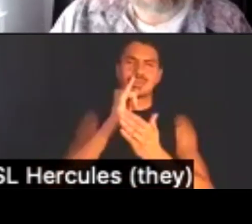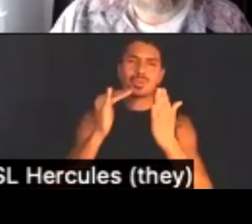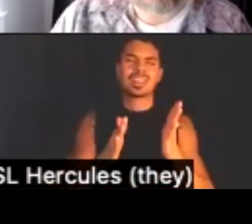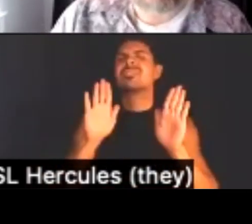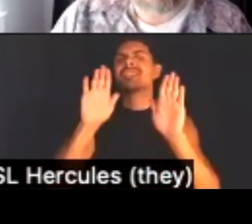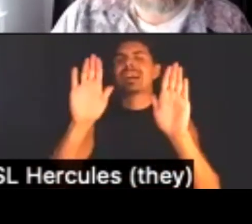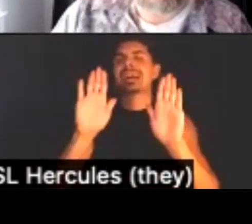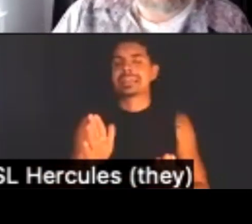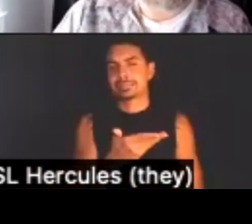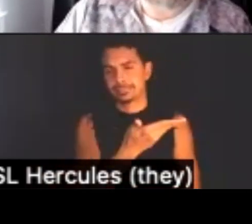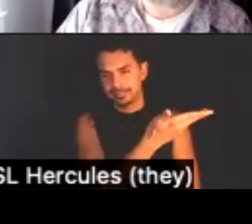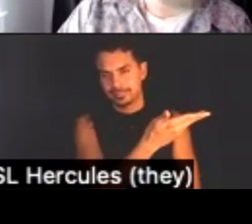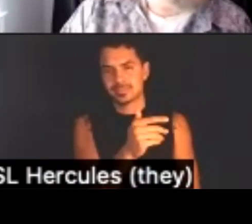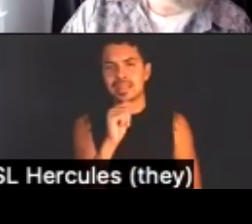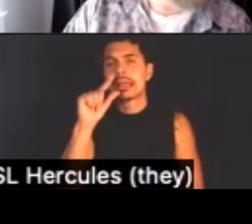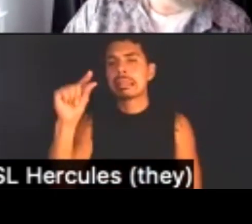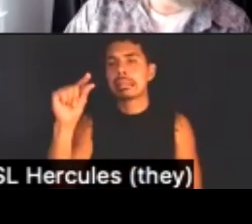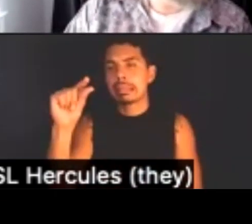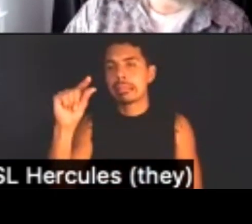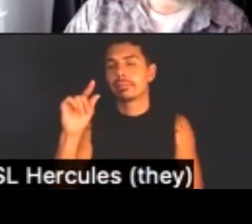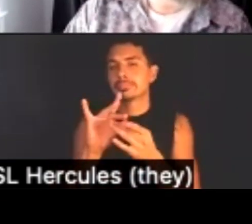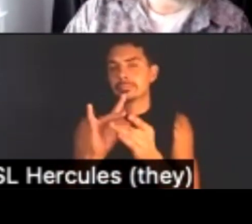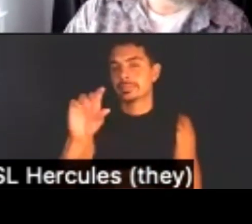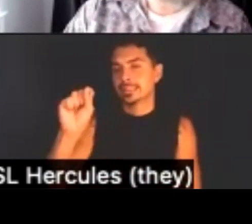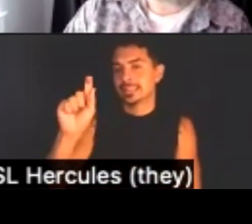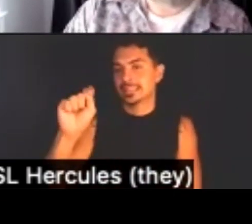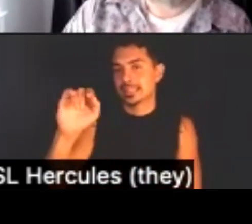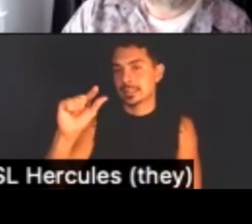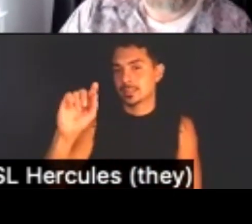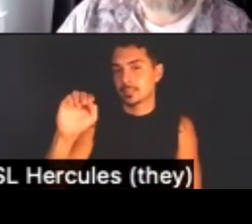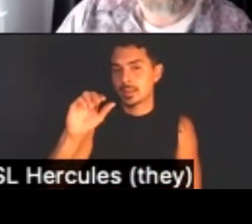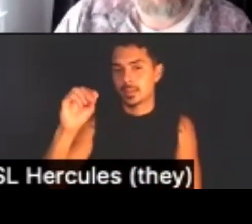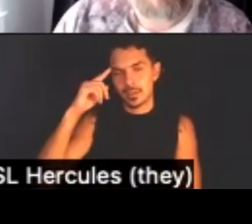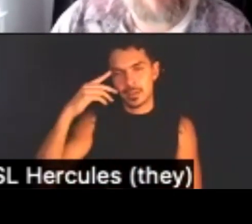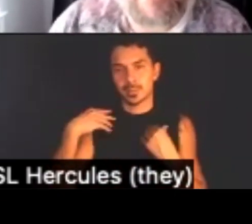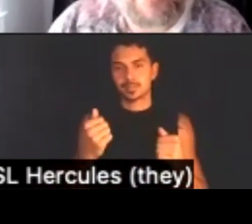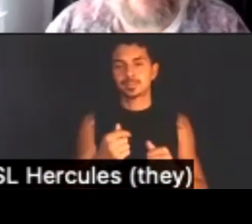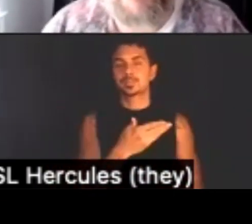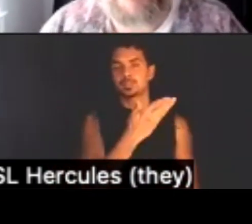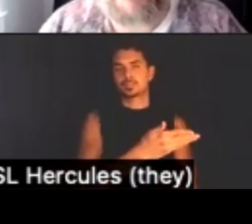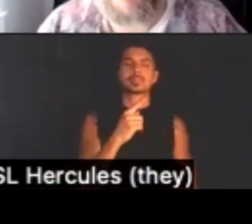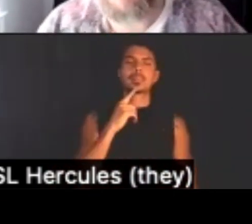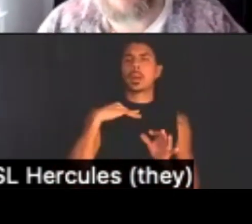And so this is a little bit about stigma and mental health. It's become so important for us as a movement.